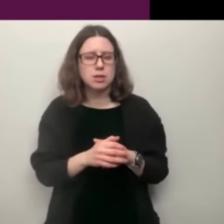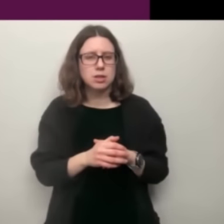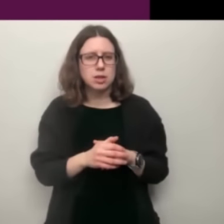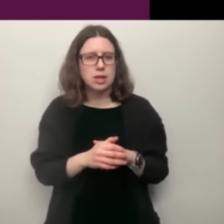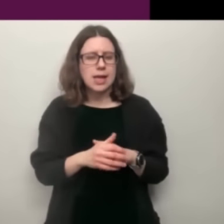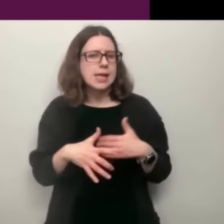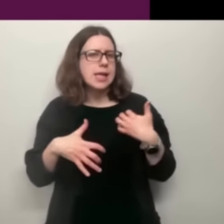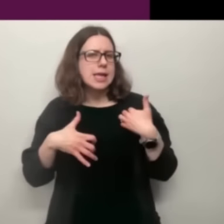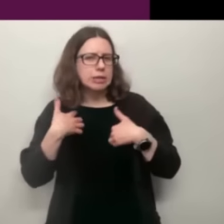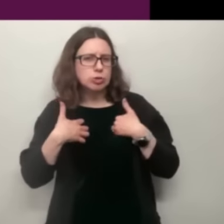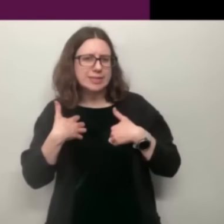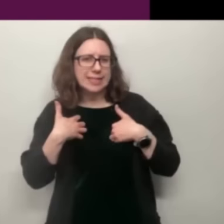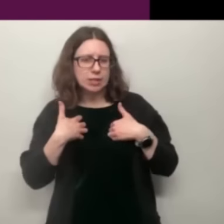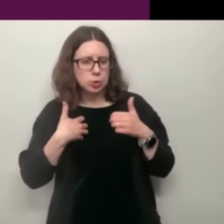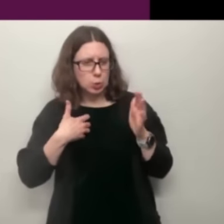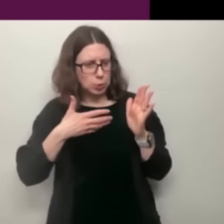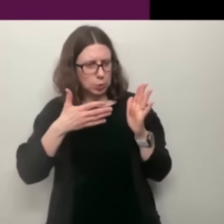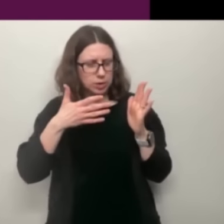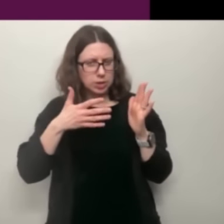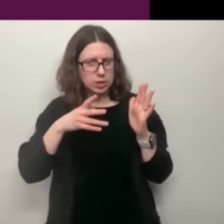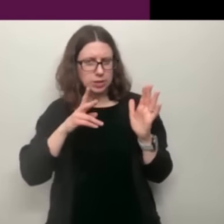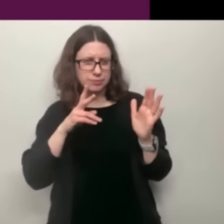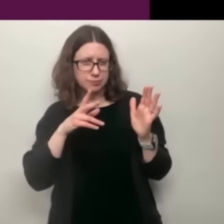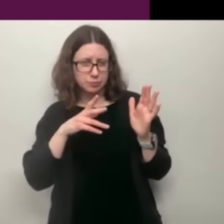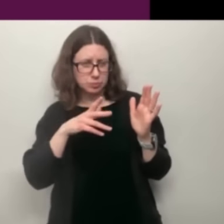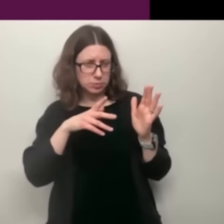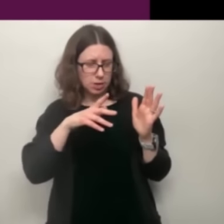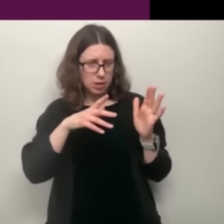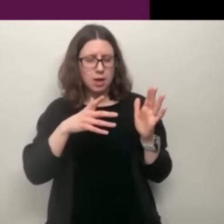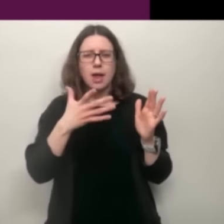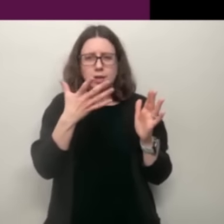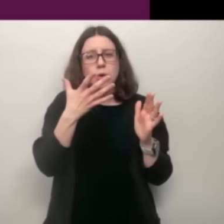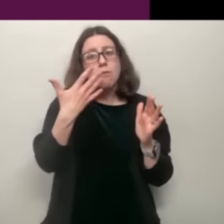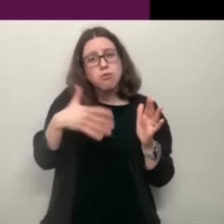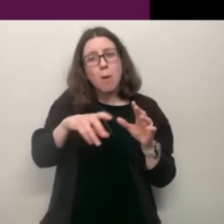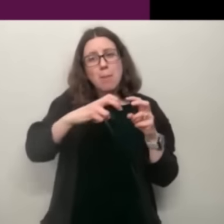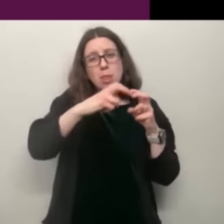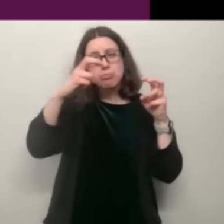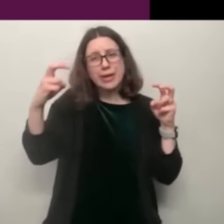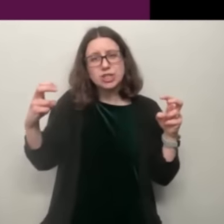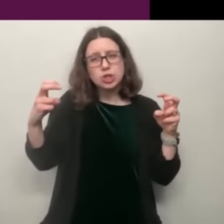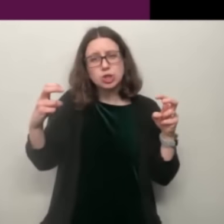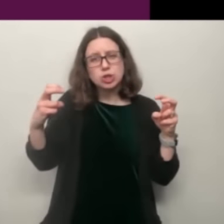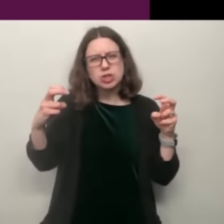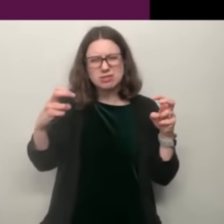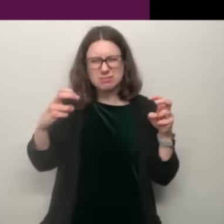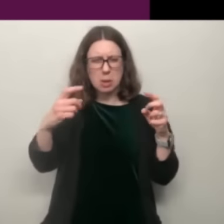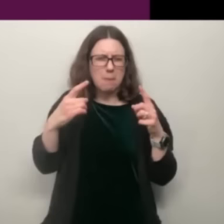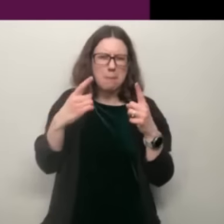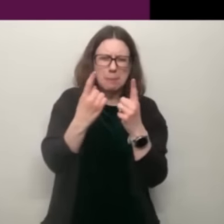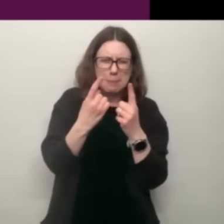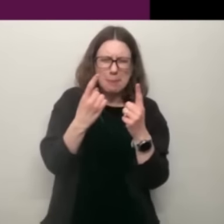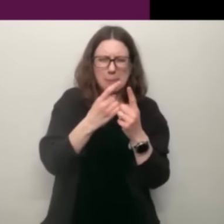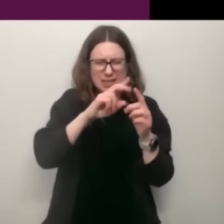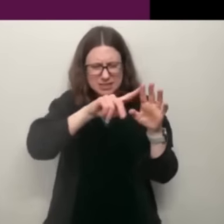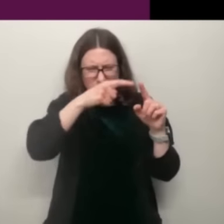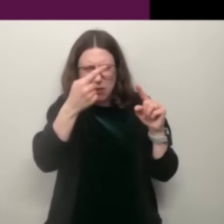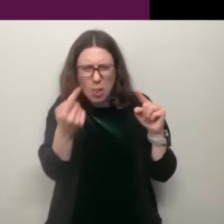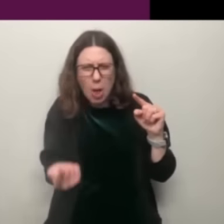those could have come off the bridge quite some time ago and not been sandblasted back and repainted, say in the middle later part